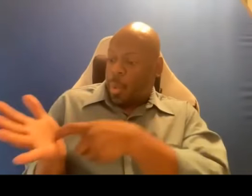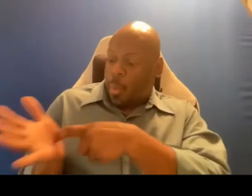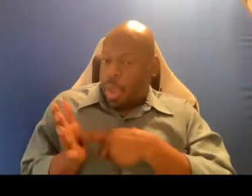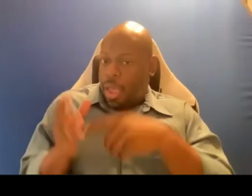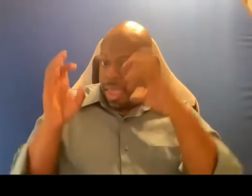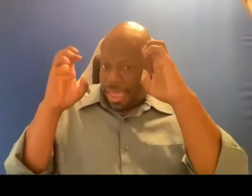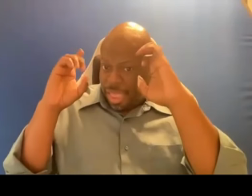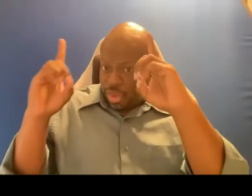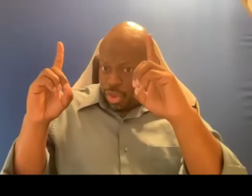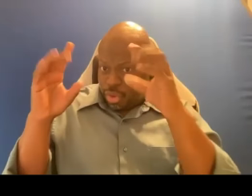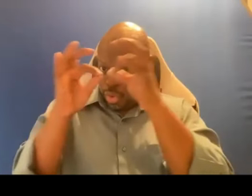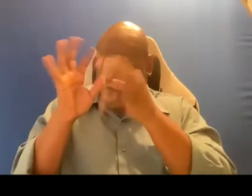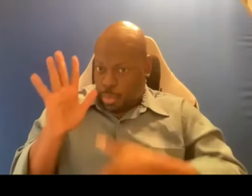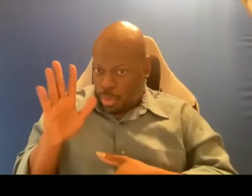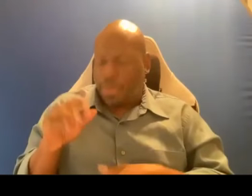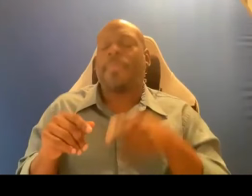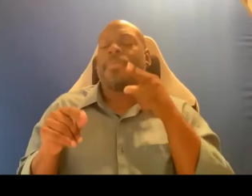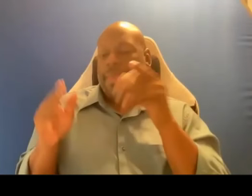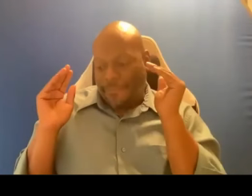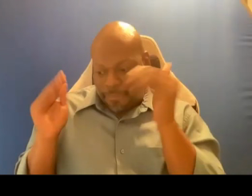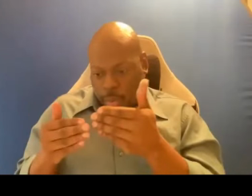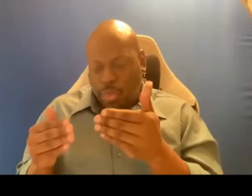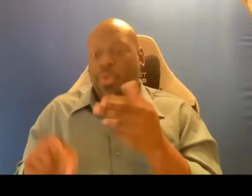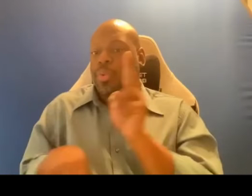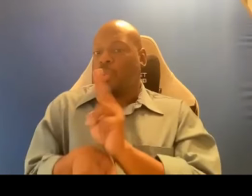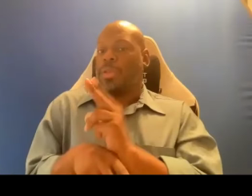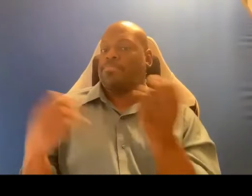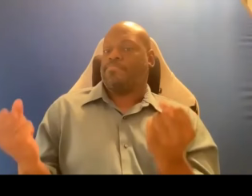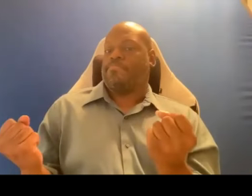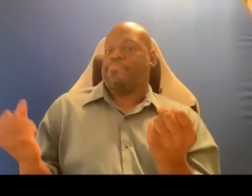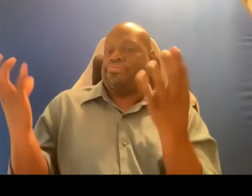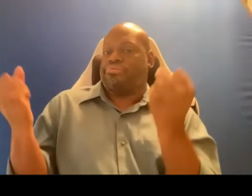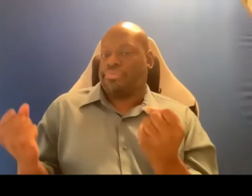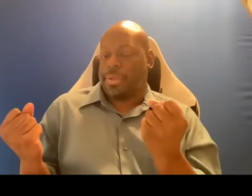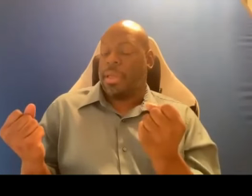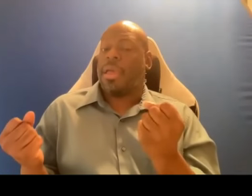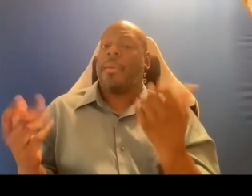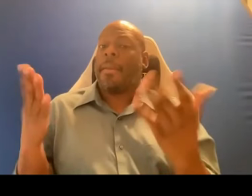sign language and other specialized forms of interpreting such as haptics or pro-tactile ASL;